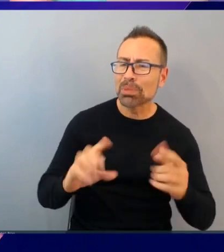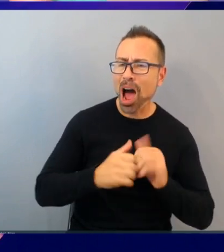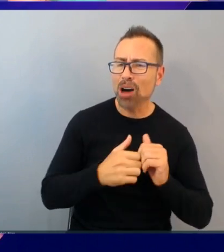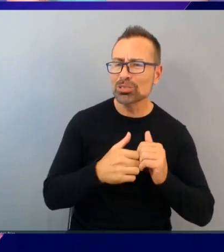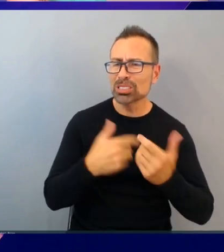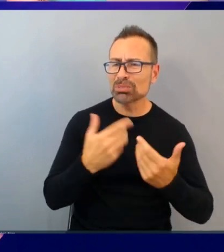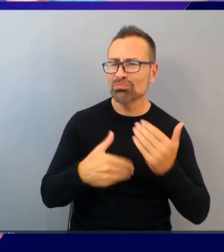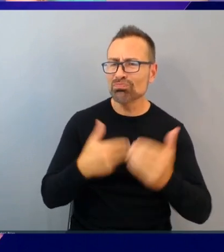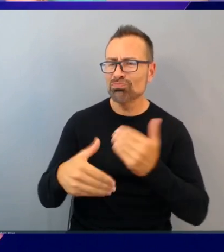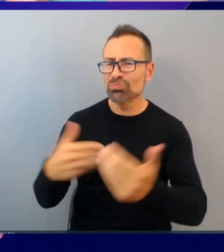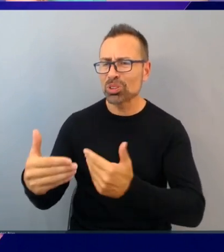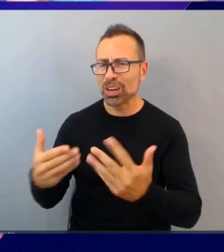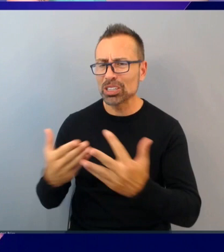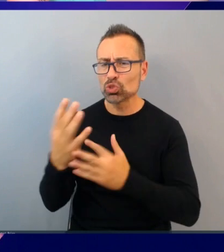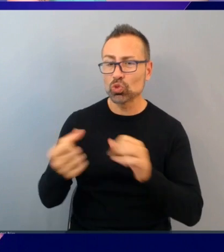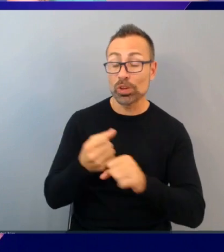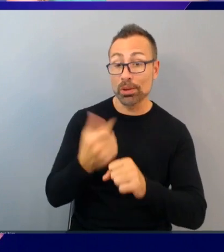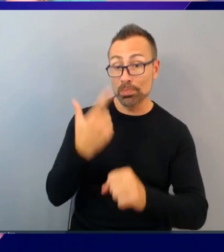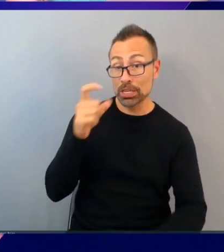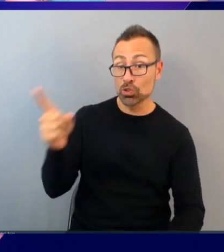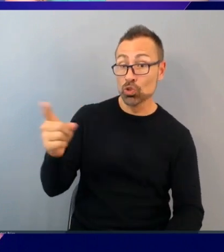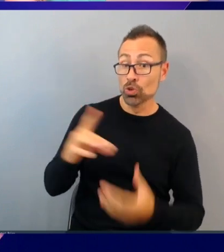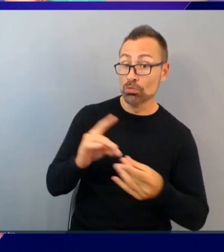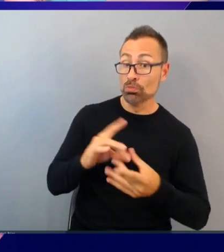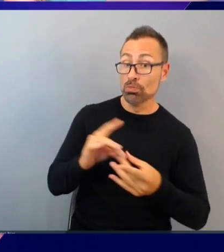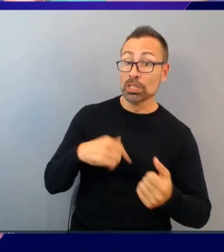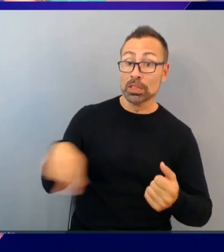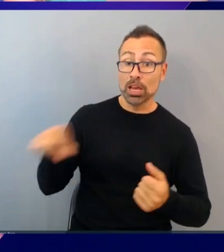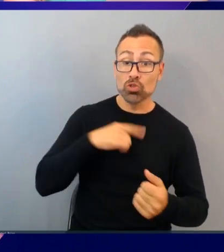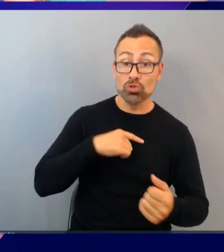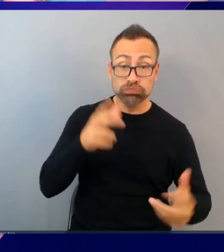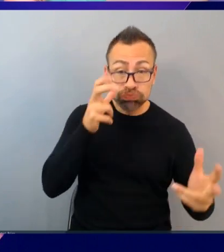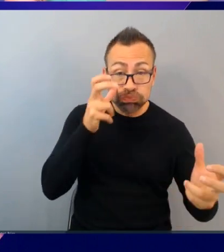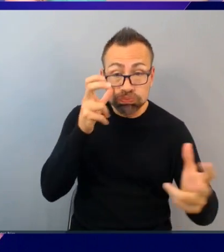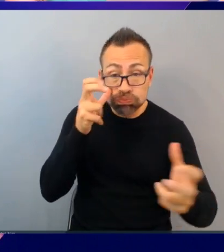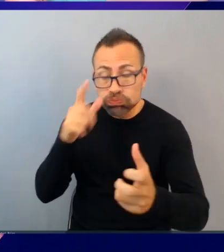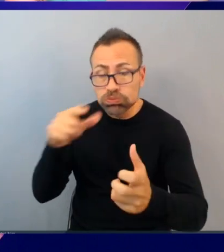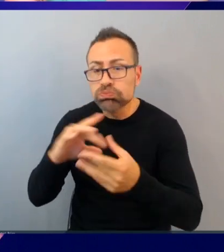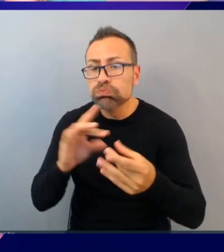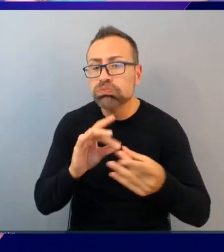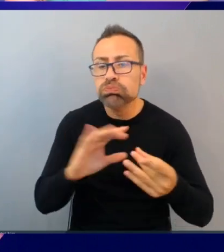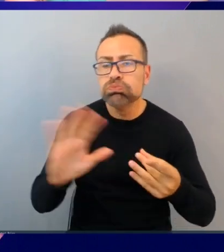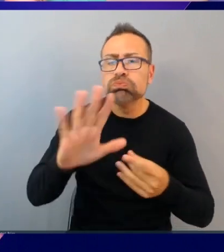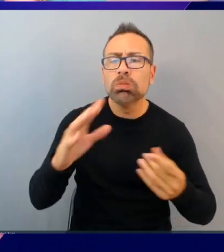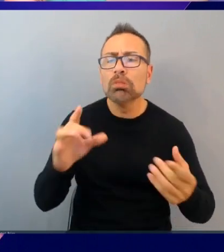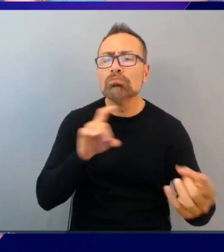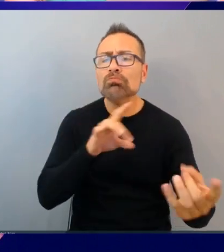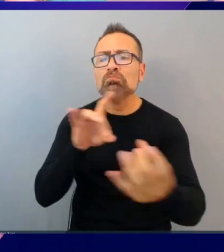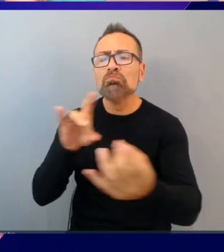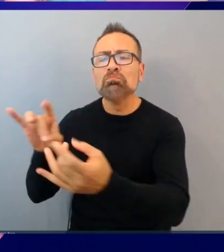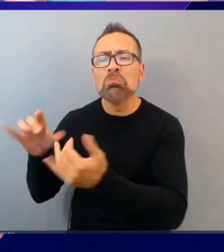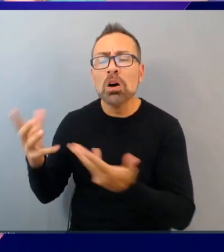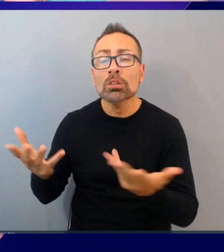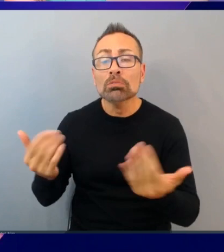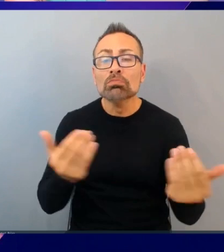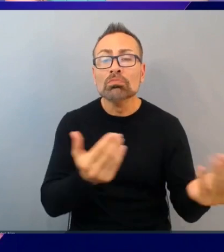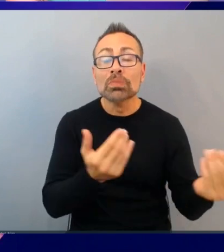you know, taking feedback from the players. How have the times also increased? I imagine the laps are getting faster probably, right?